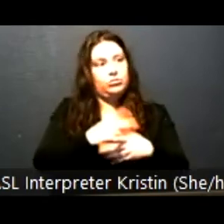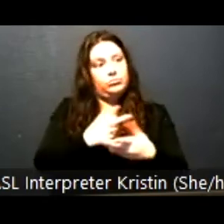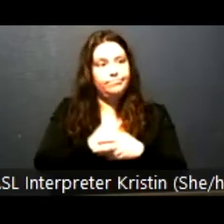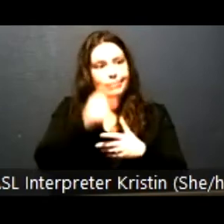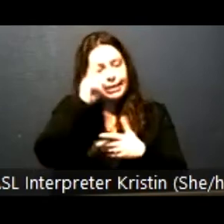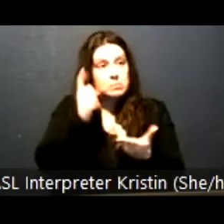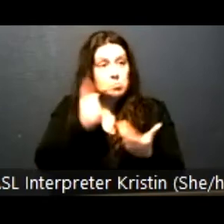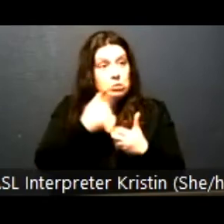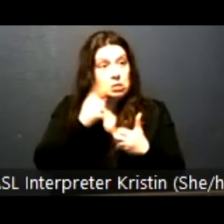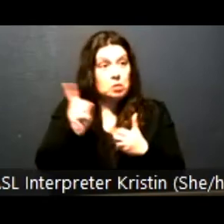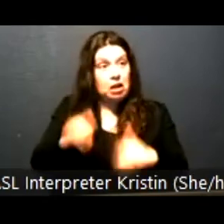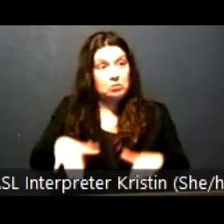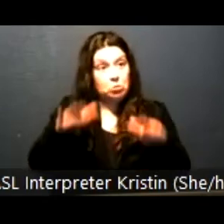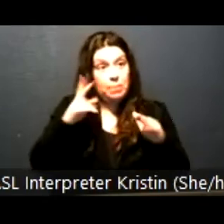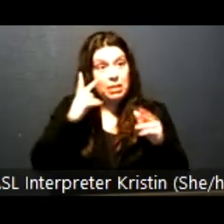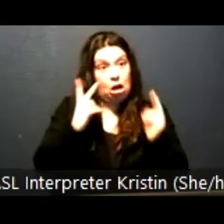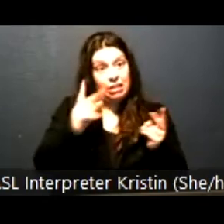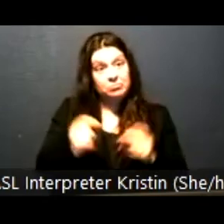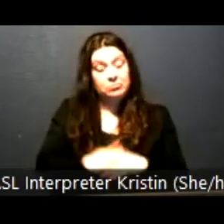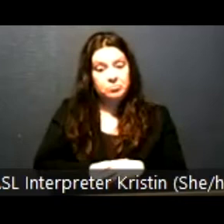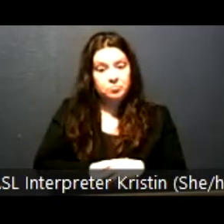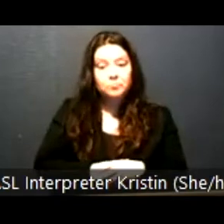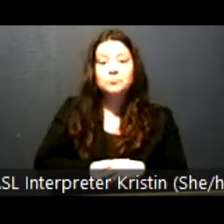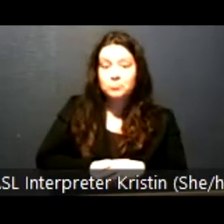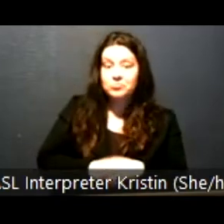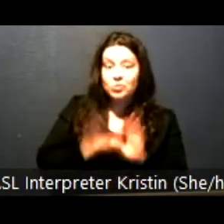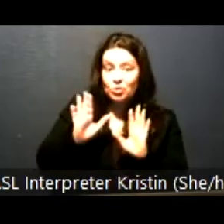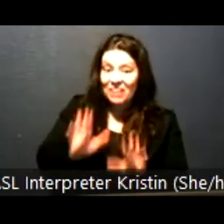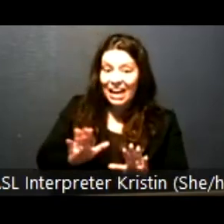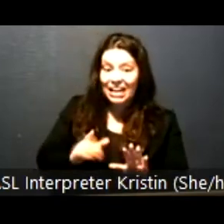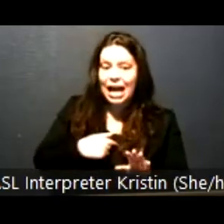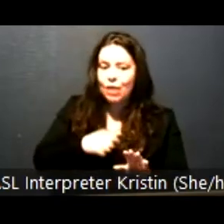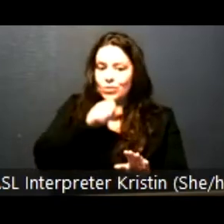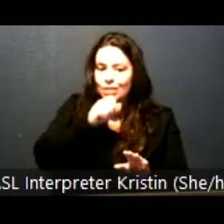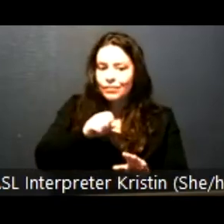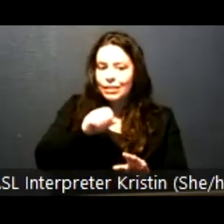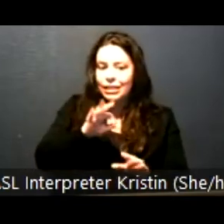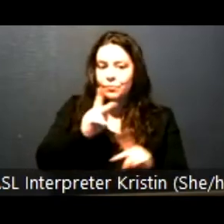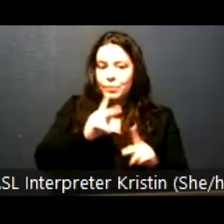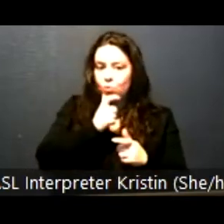I'd love to hear what everyone watching might be interested in that ties into, you know, your career,